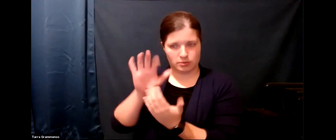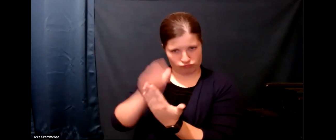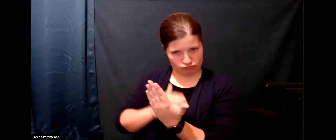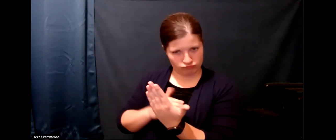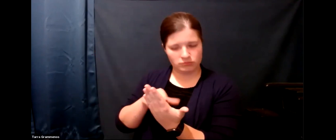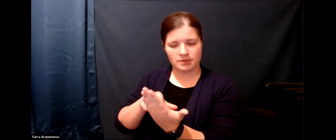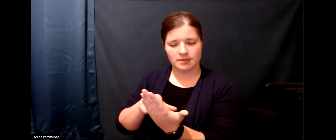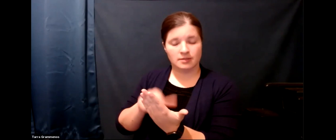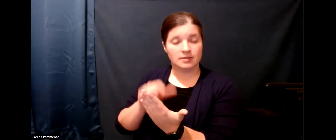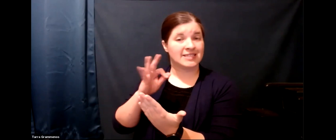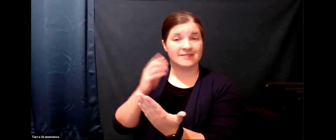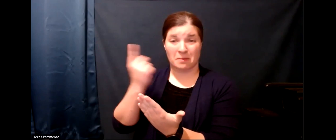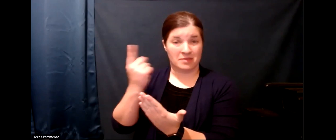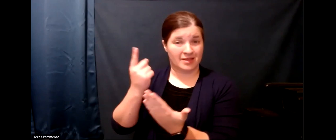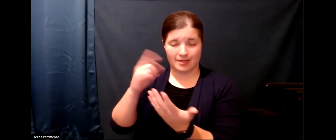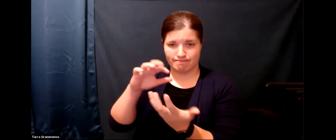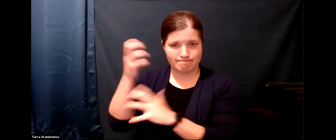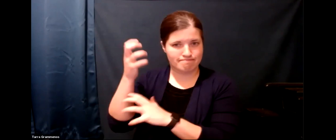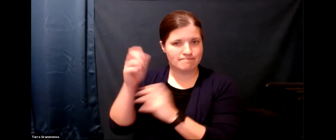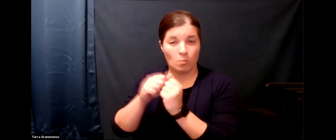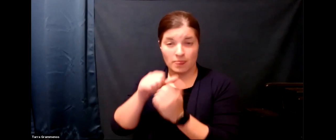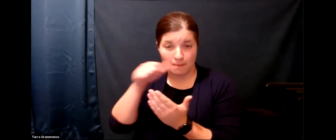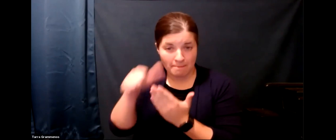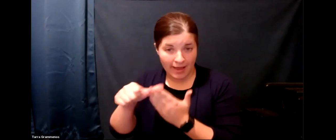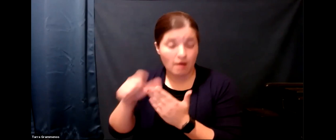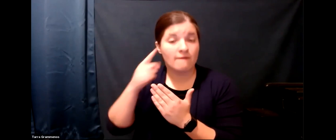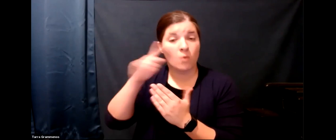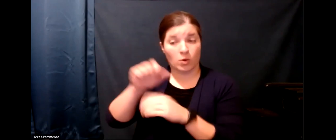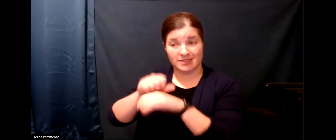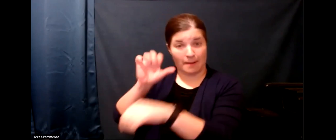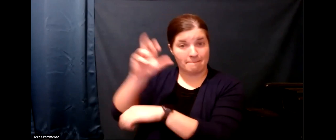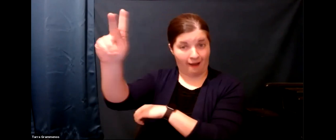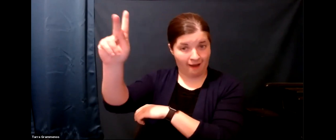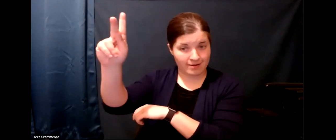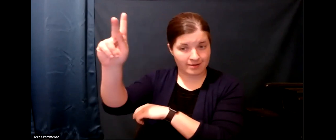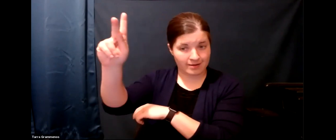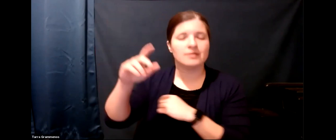problem with the mail in terms of getting it back after you have voted that ballot, there is always the option